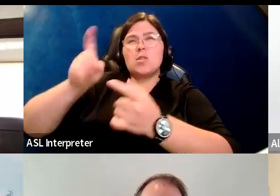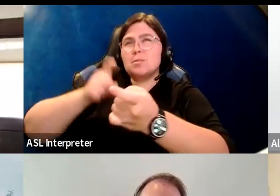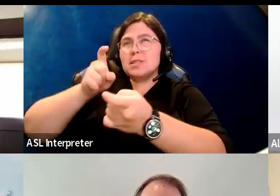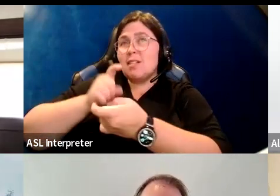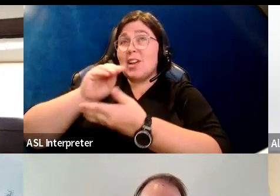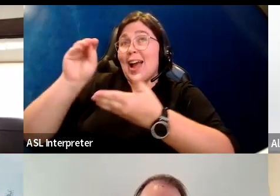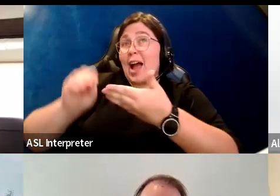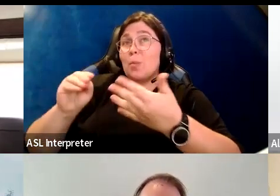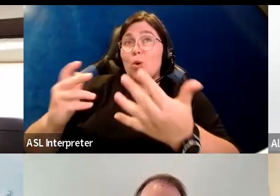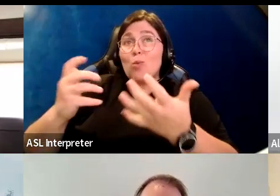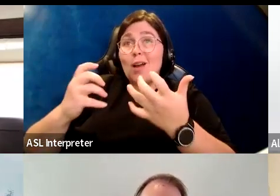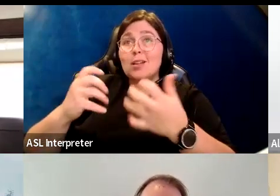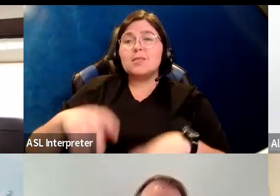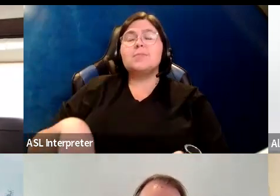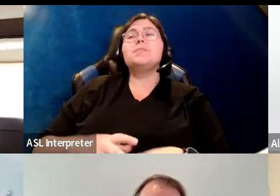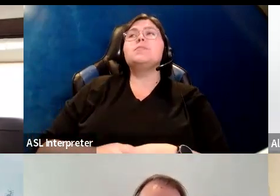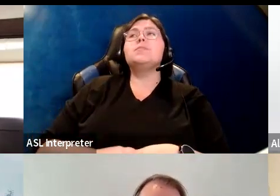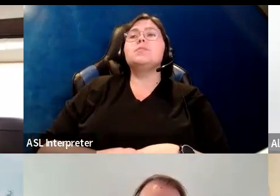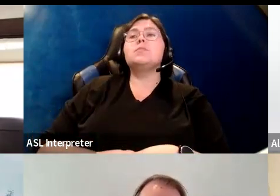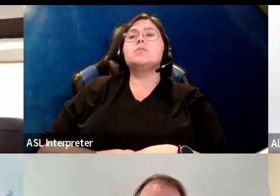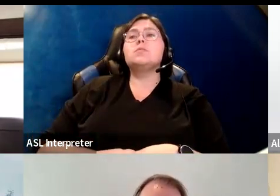And by that, we added the detailed elements,